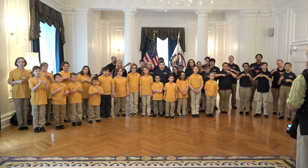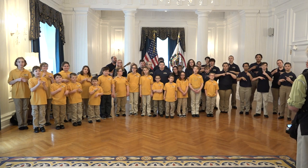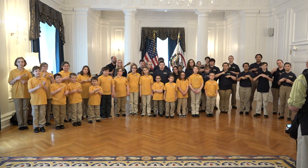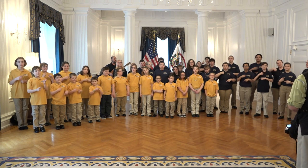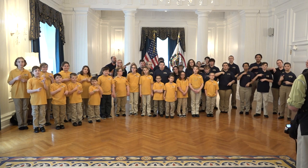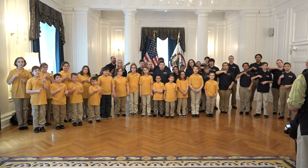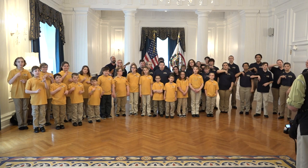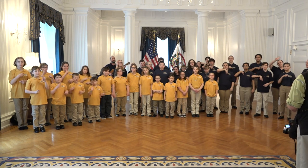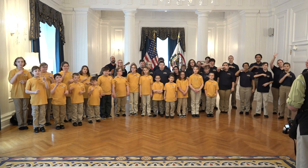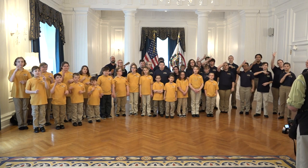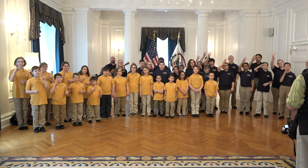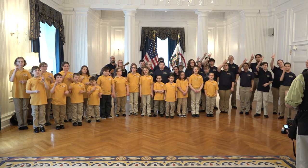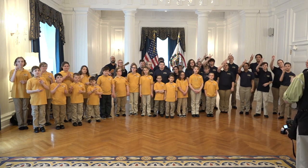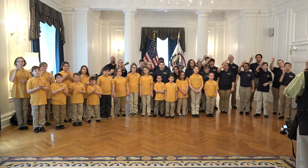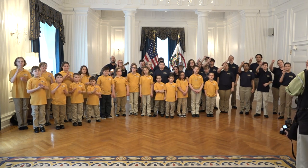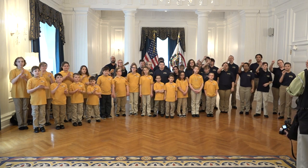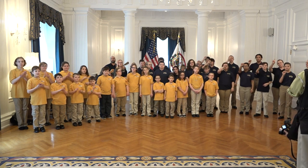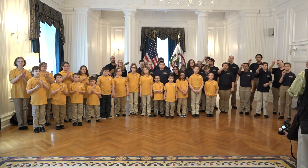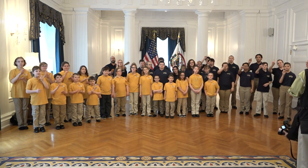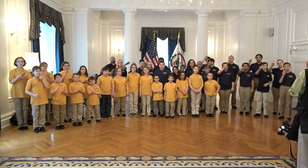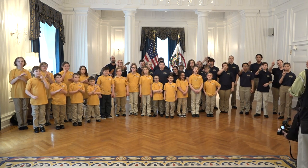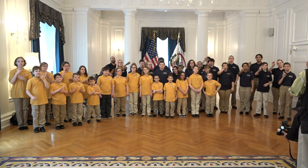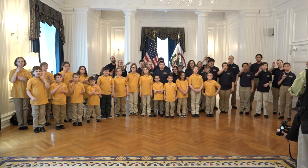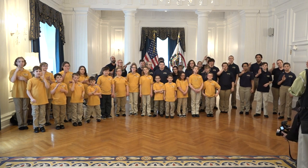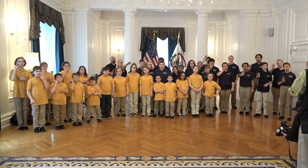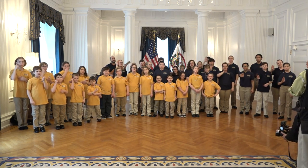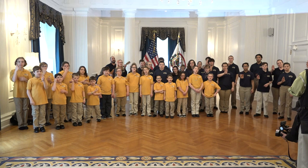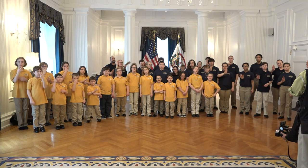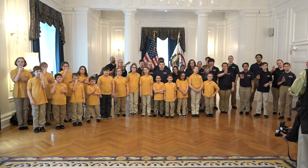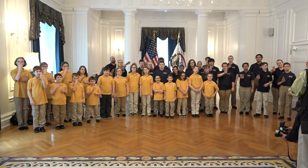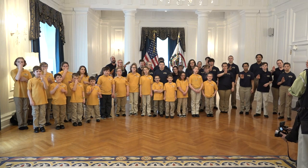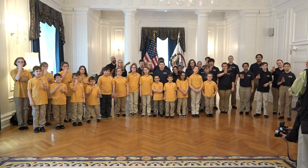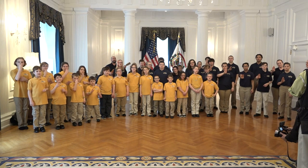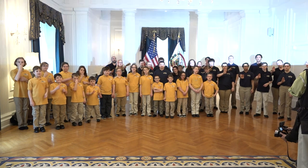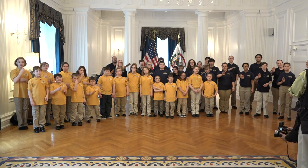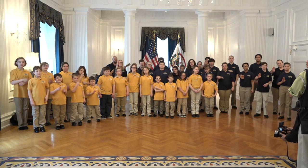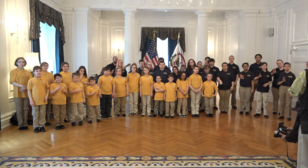We're the West Virginia Schools for Deaf and Blind